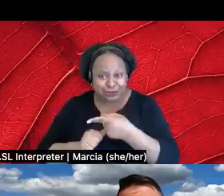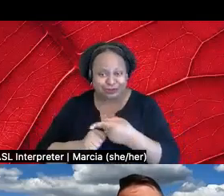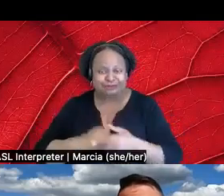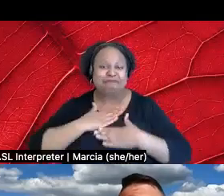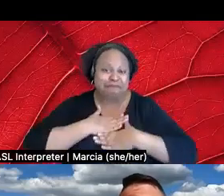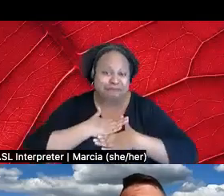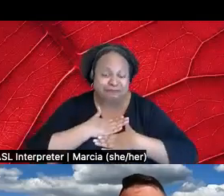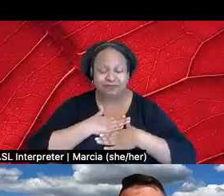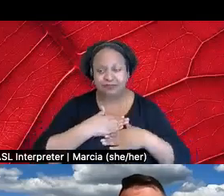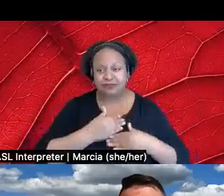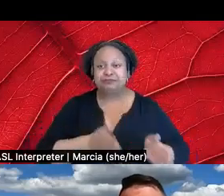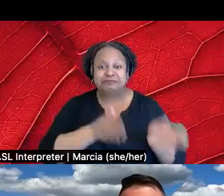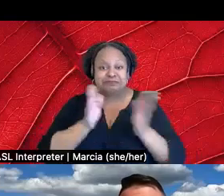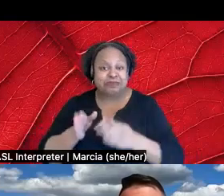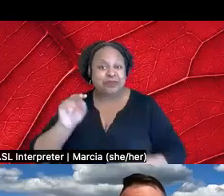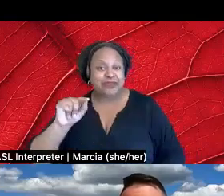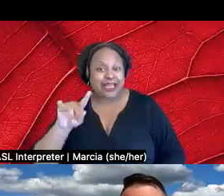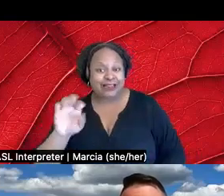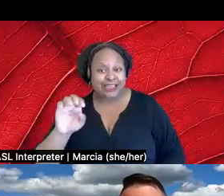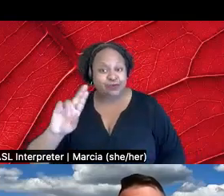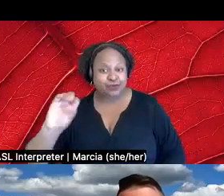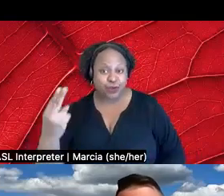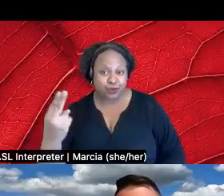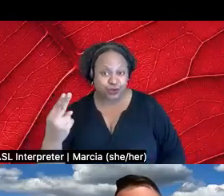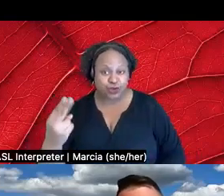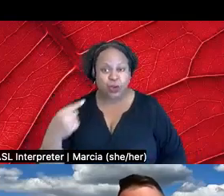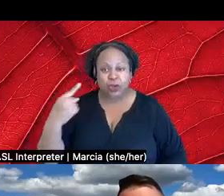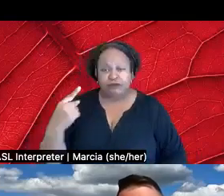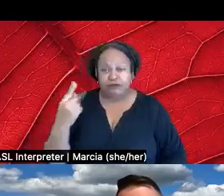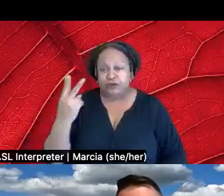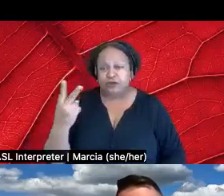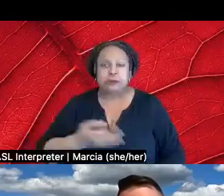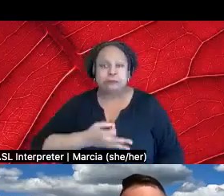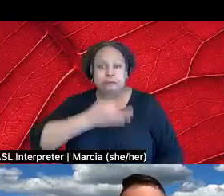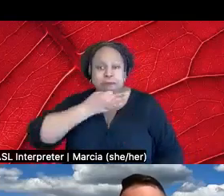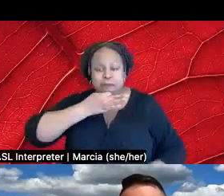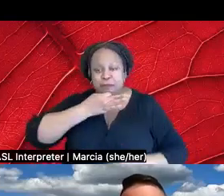To Natalie Roach who is one of our two very talented assistant directors in my office;